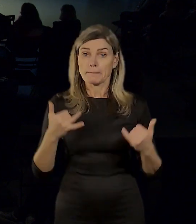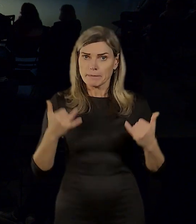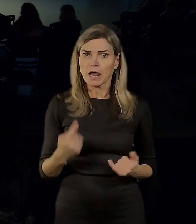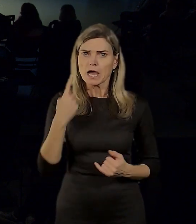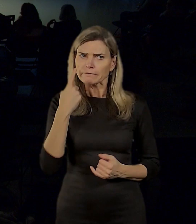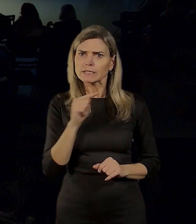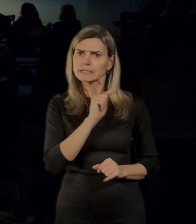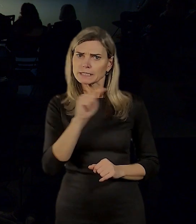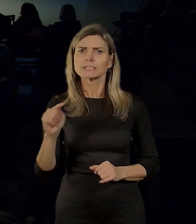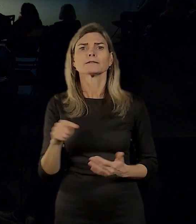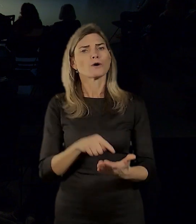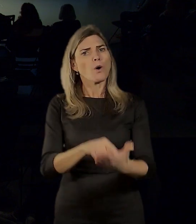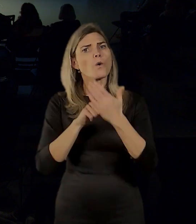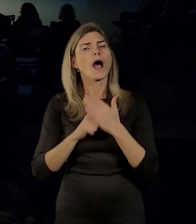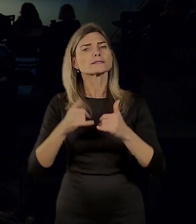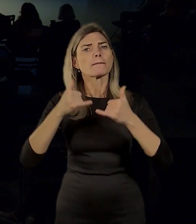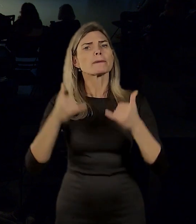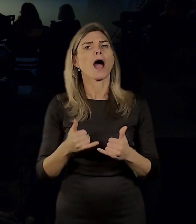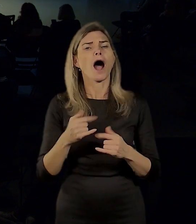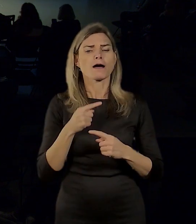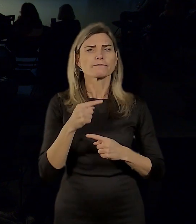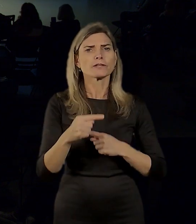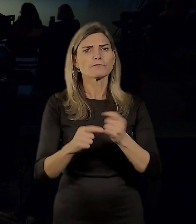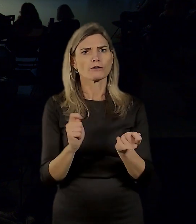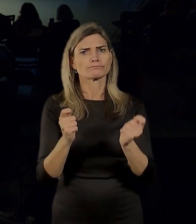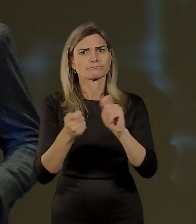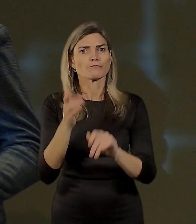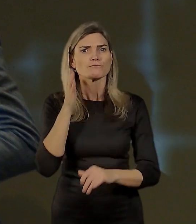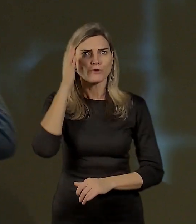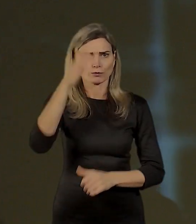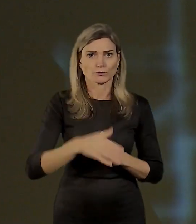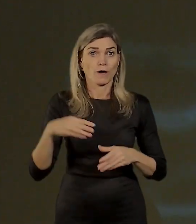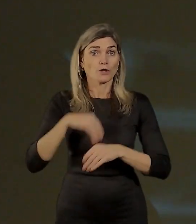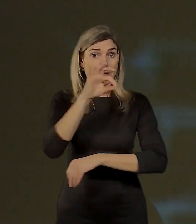are changing Prague in some way. Whether significantly, when it comes to projects of public buildings,